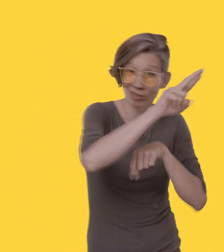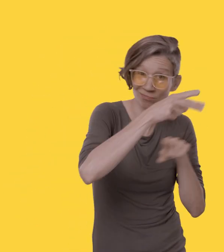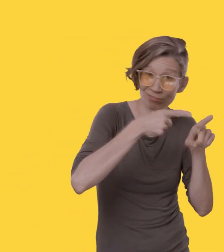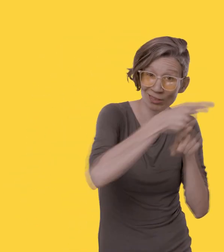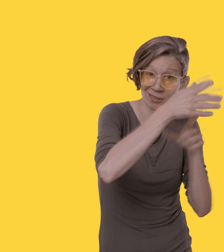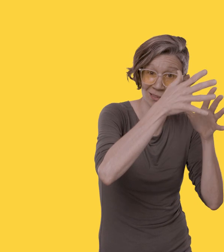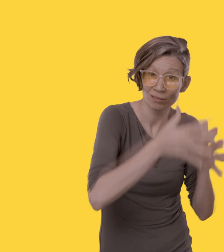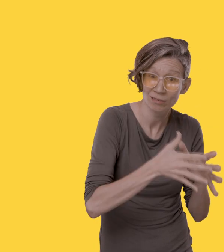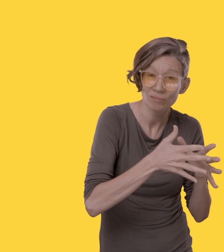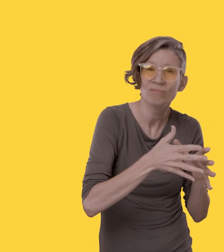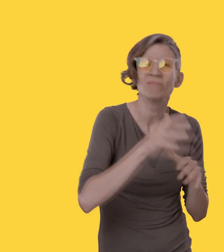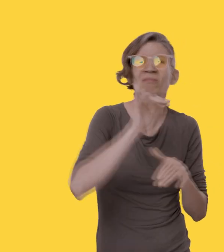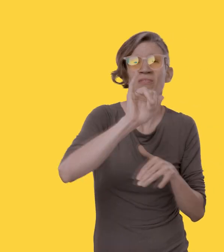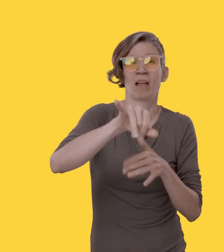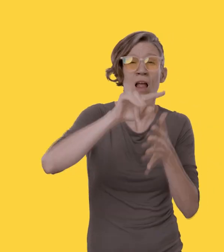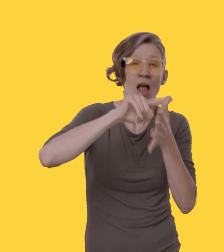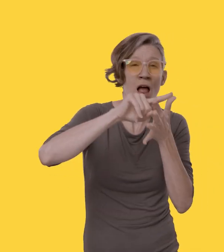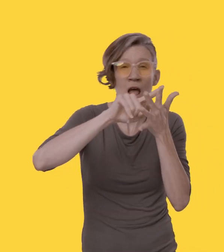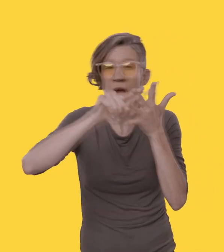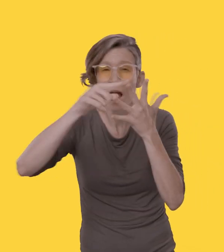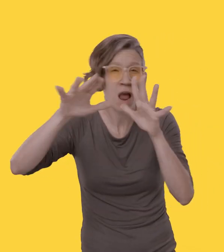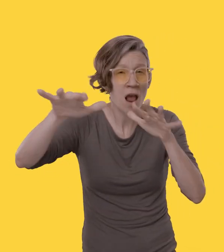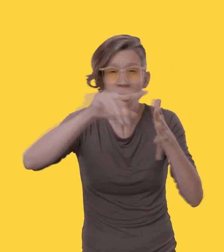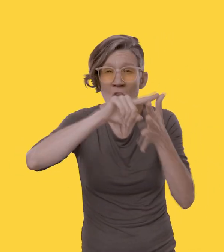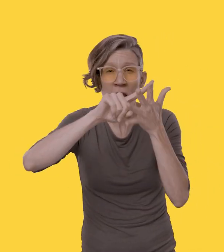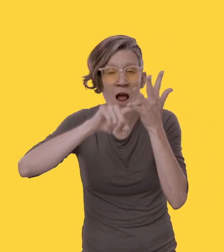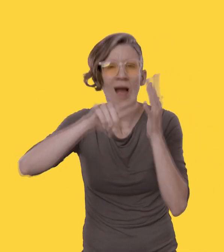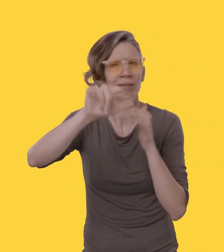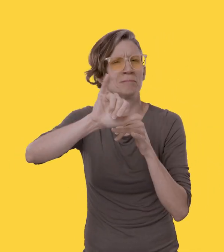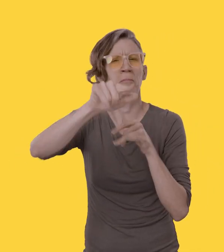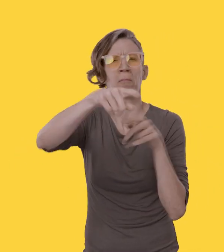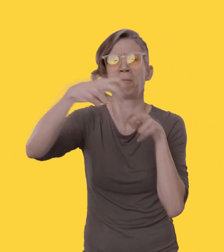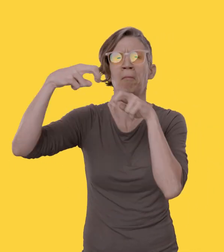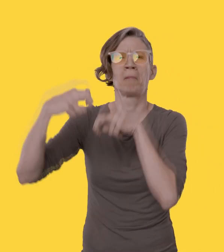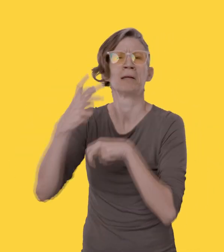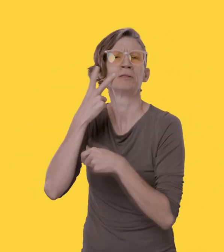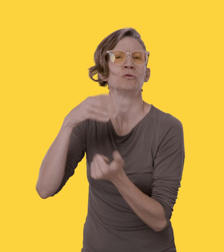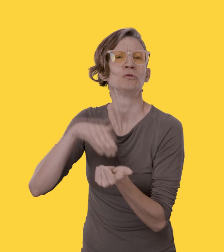Do I have to create a new diagnosis? Do I need to refer you to a specialist? All of that is the kind of